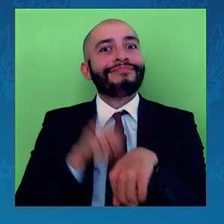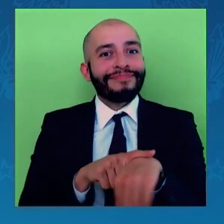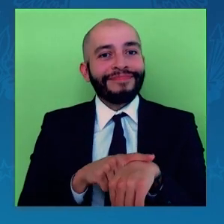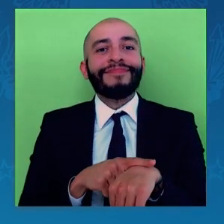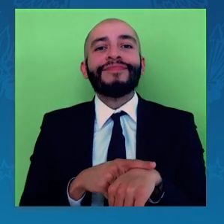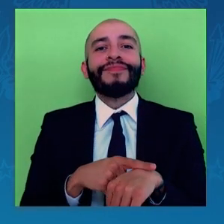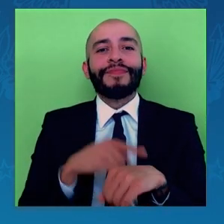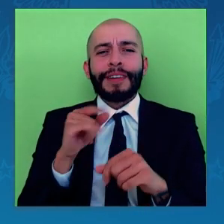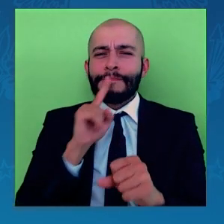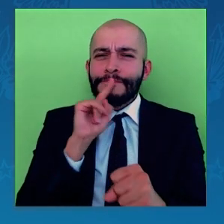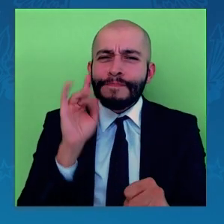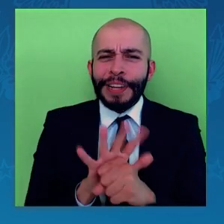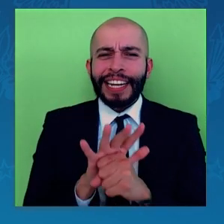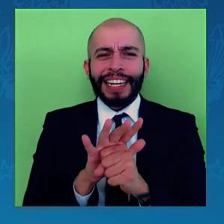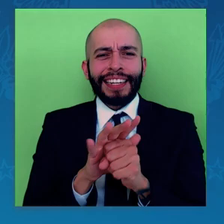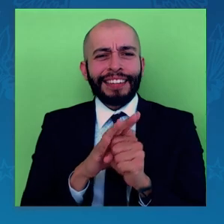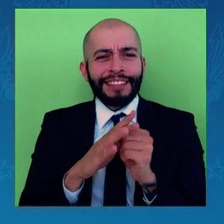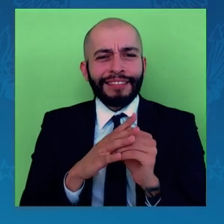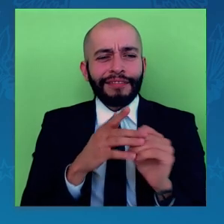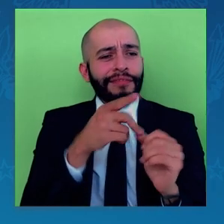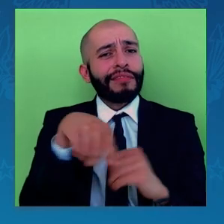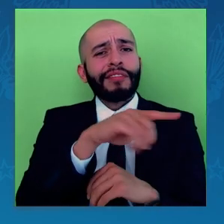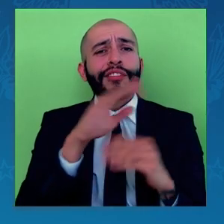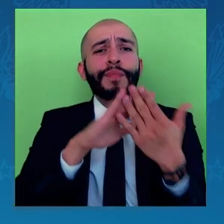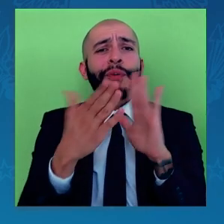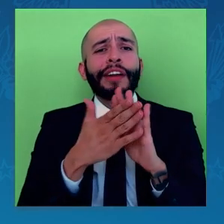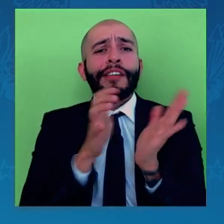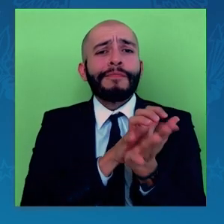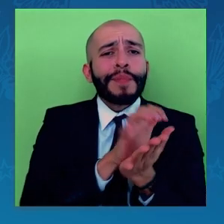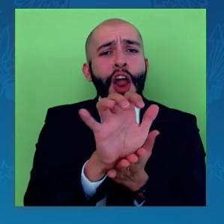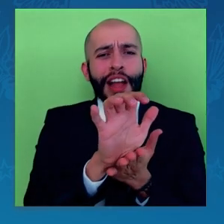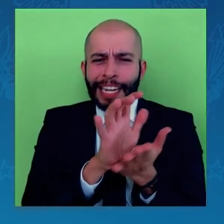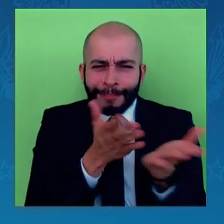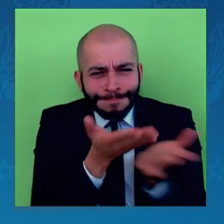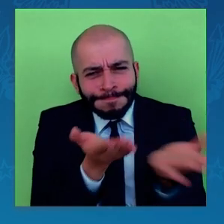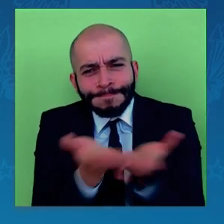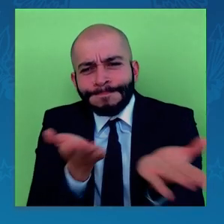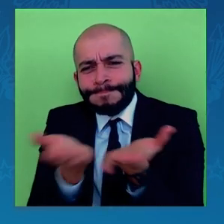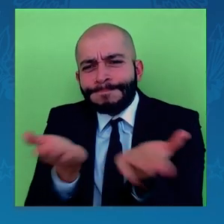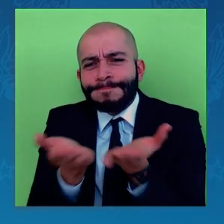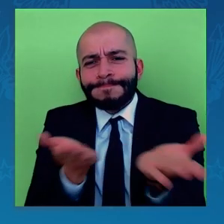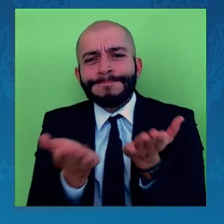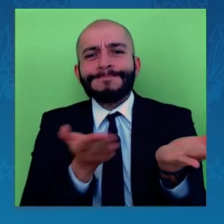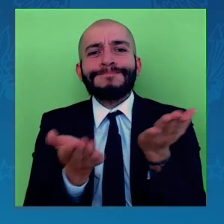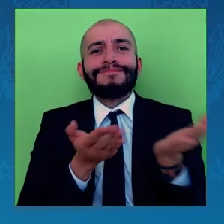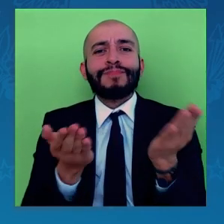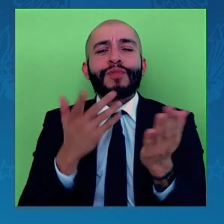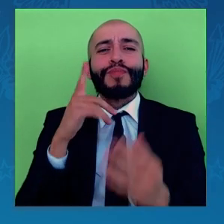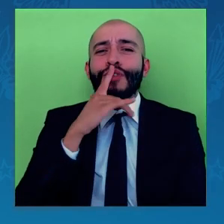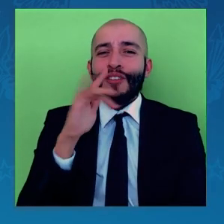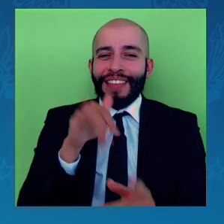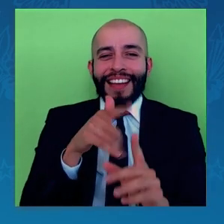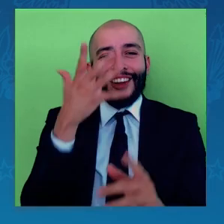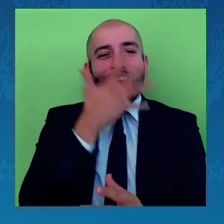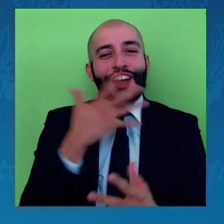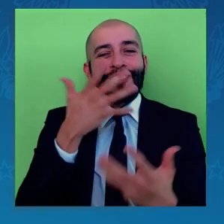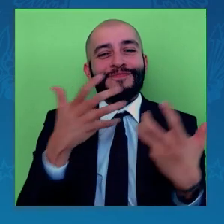And these professionals will look like America and be better prepared to provide equitable care to America.